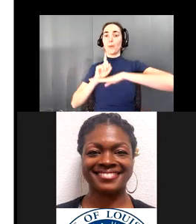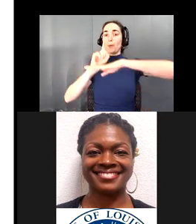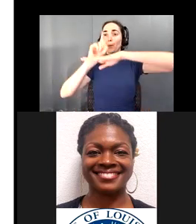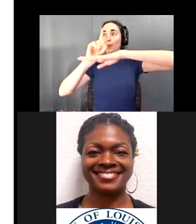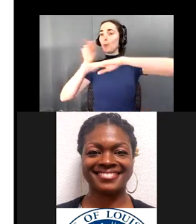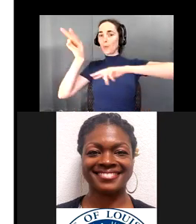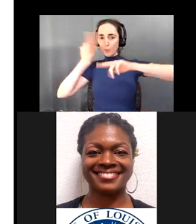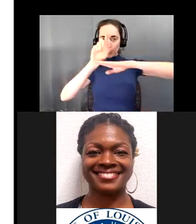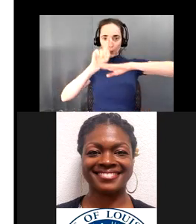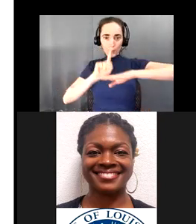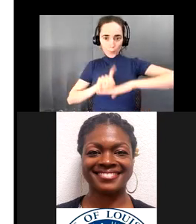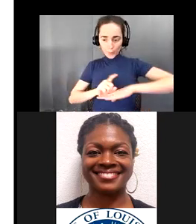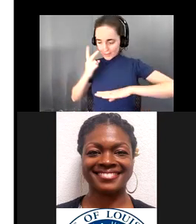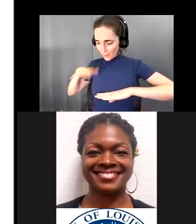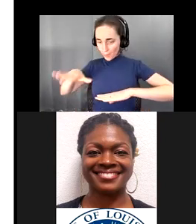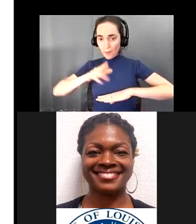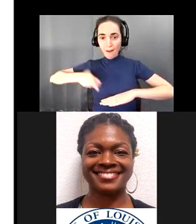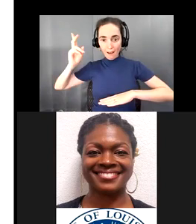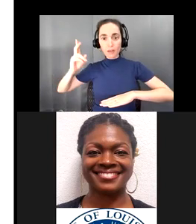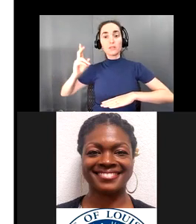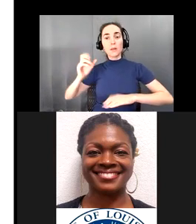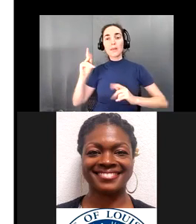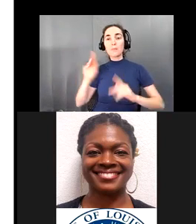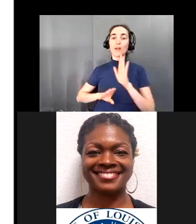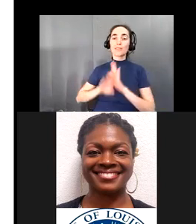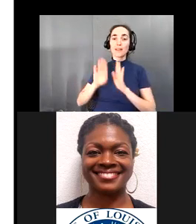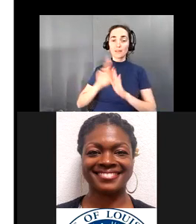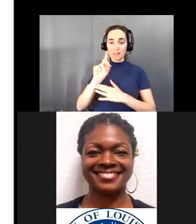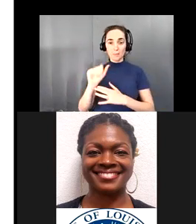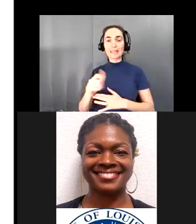disability. And we know that they will climb power poles and water towers and whatnot so